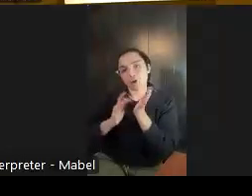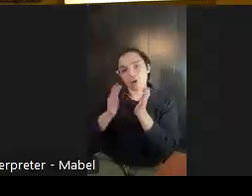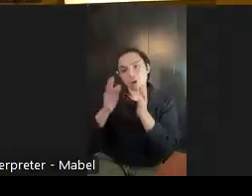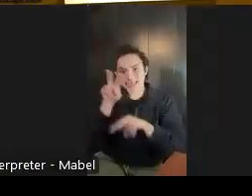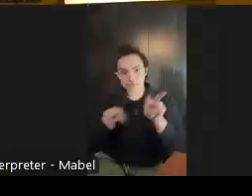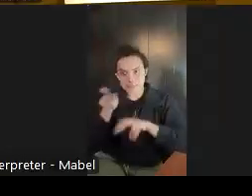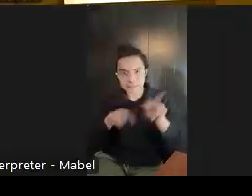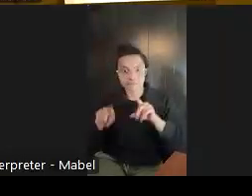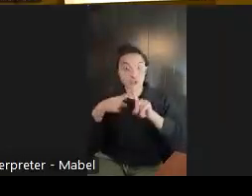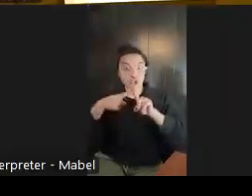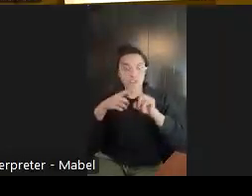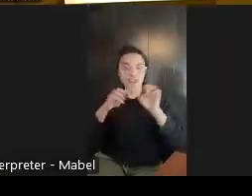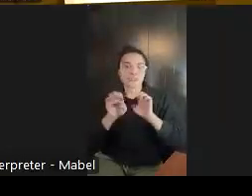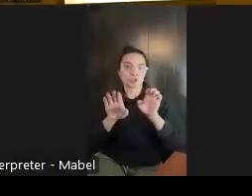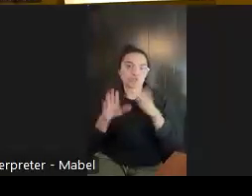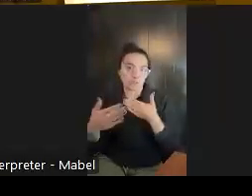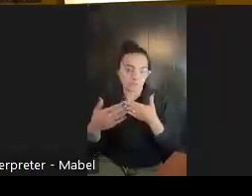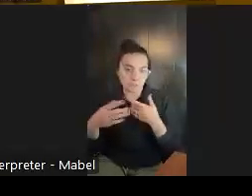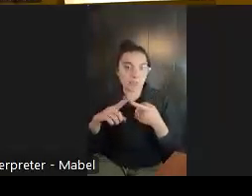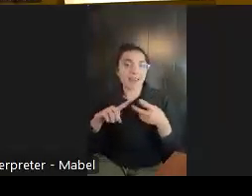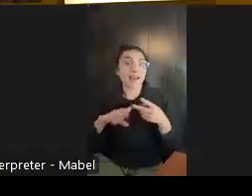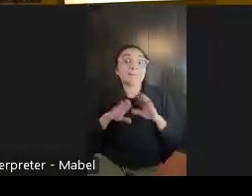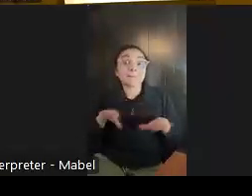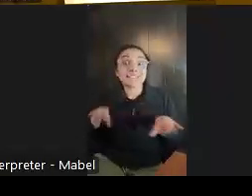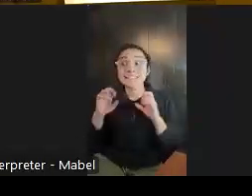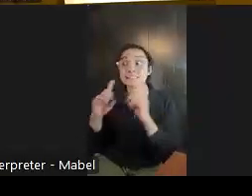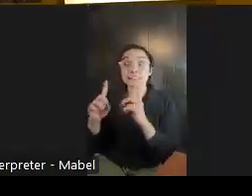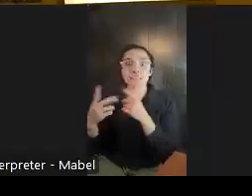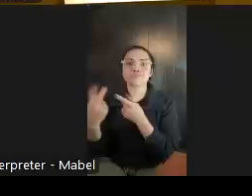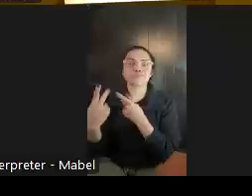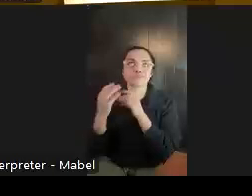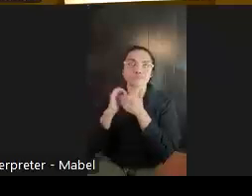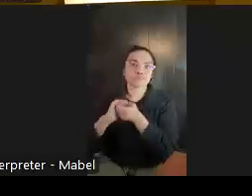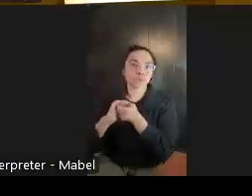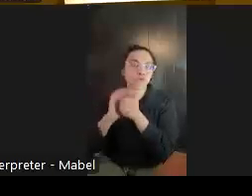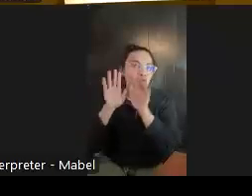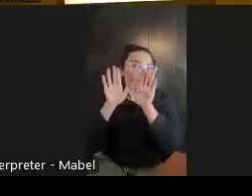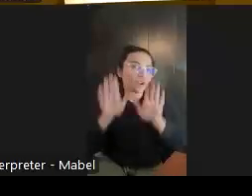is that our pzd has been a fantastic collaborator with us and we have lots of families who as Linda